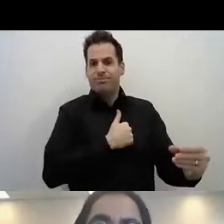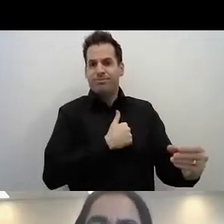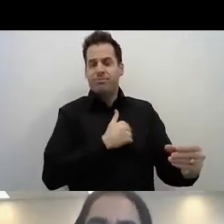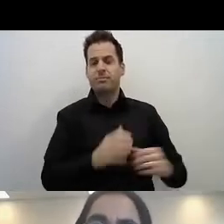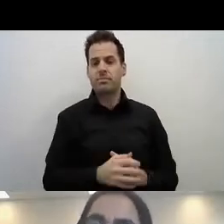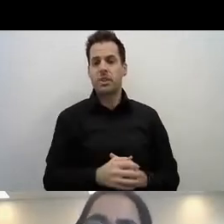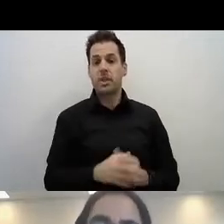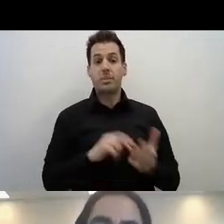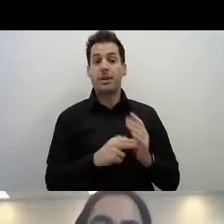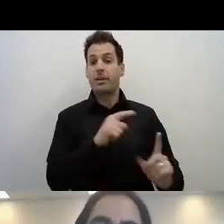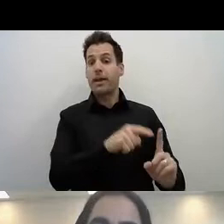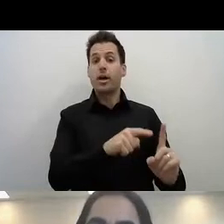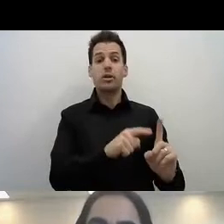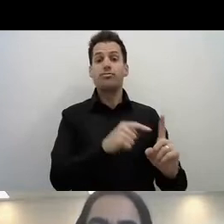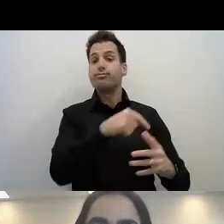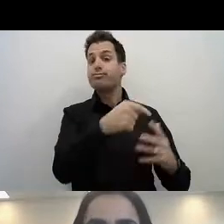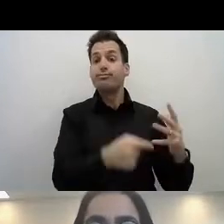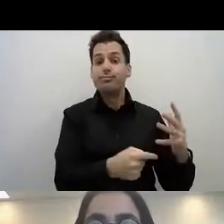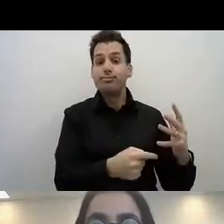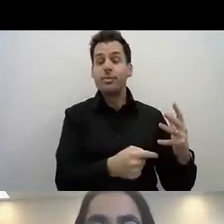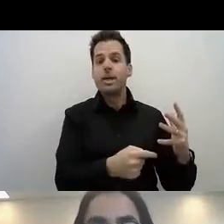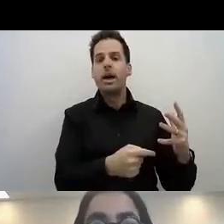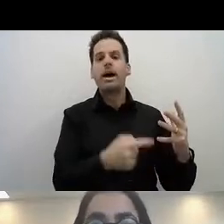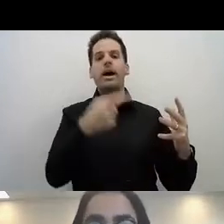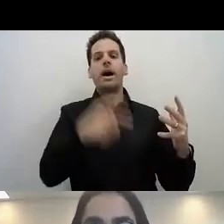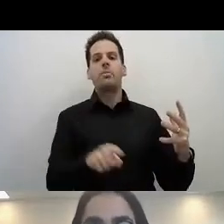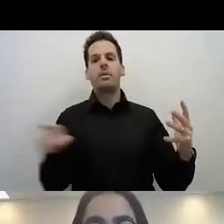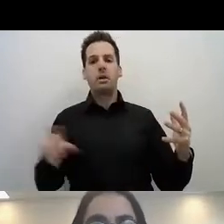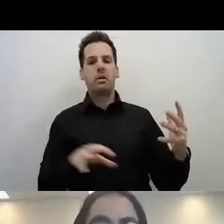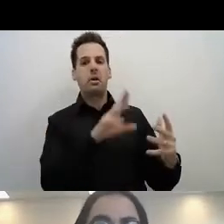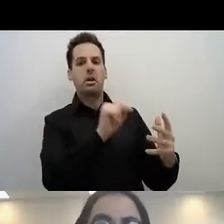treatment or disadvantage on the basis of there are things which are listed on the screen here